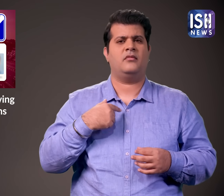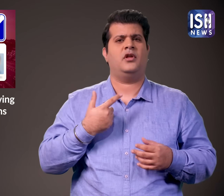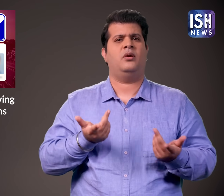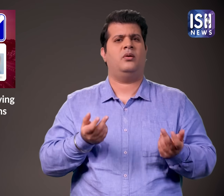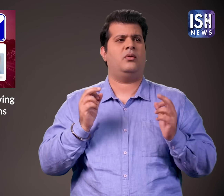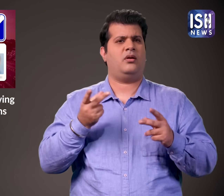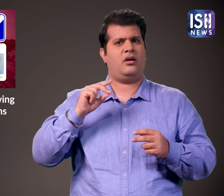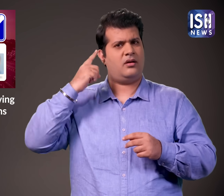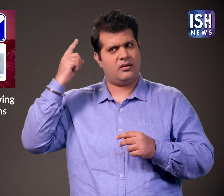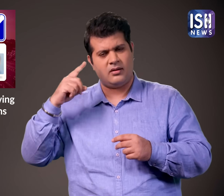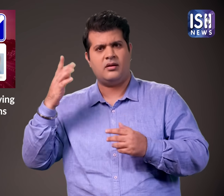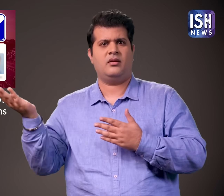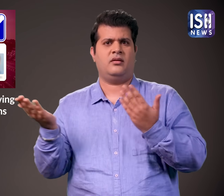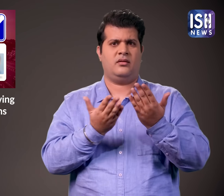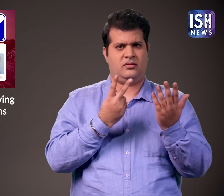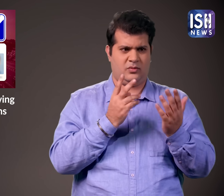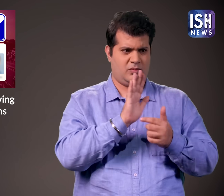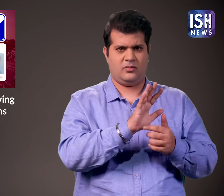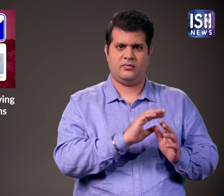He then gave both the documents.